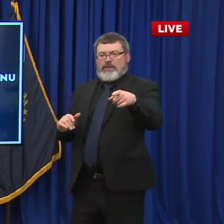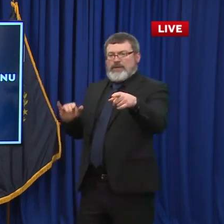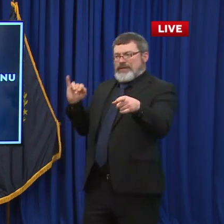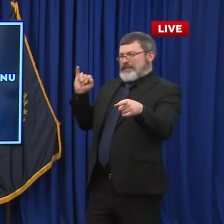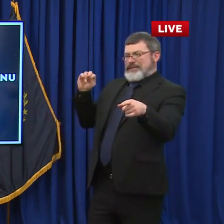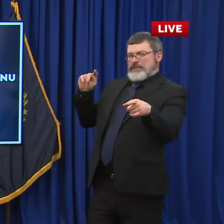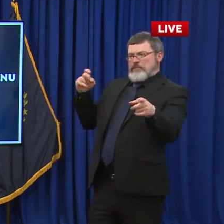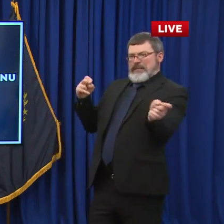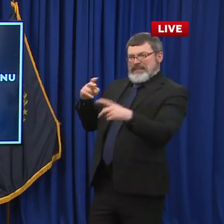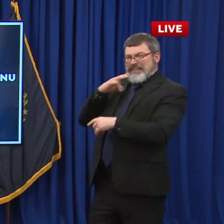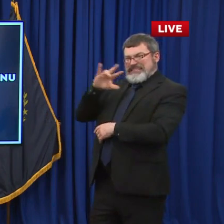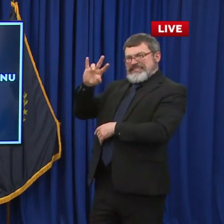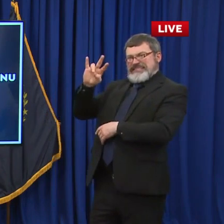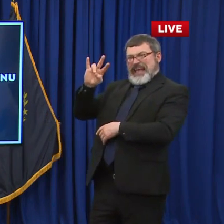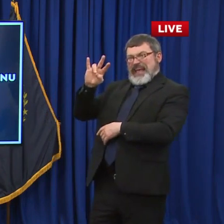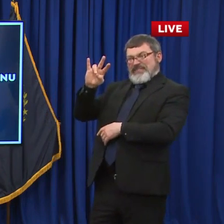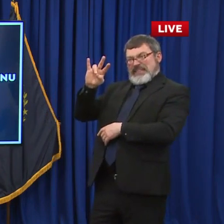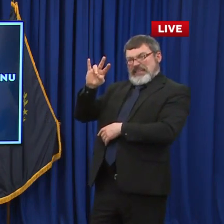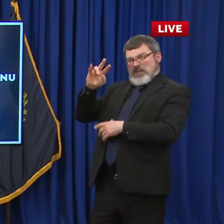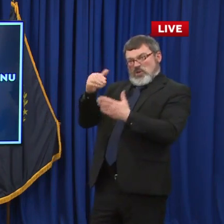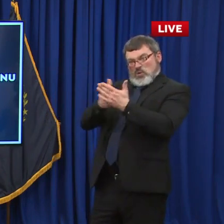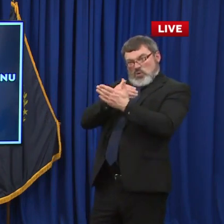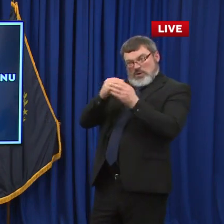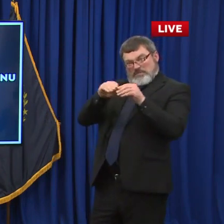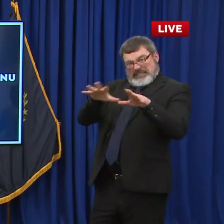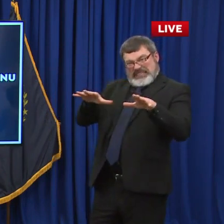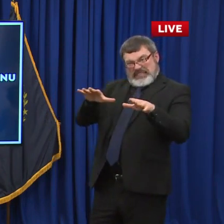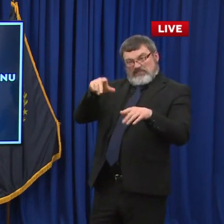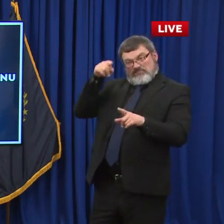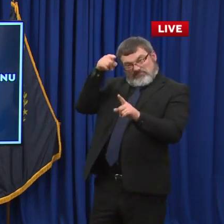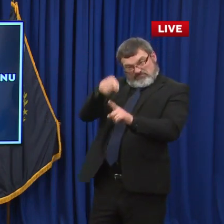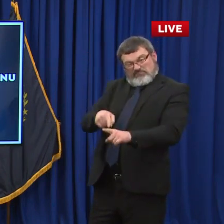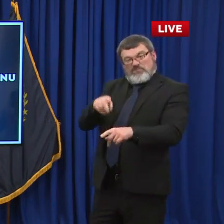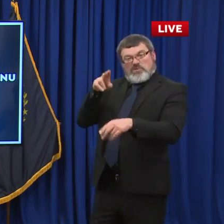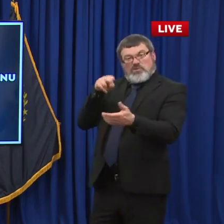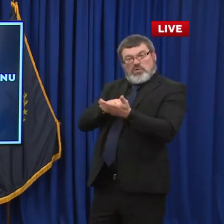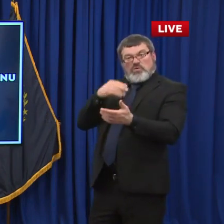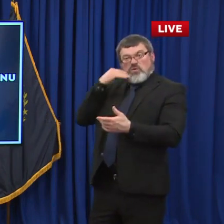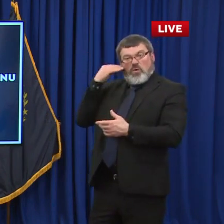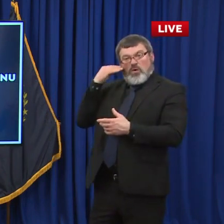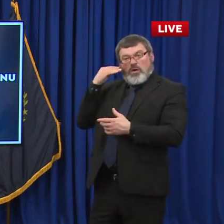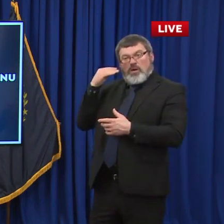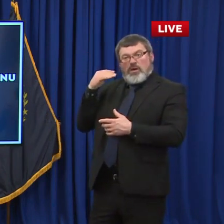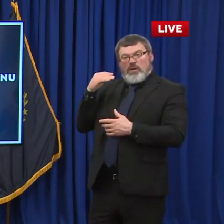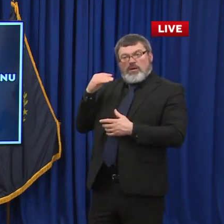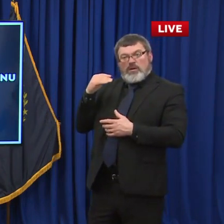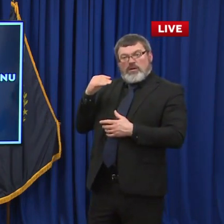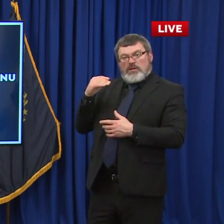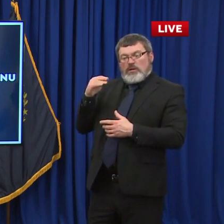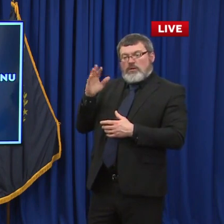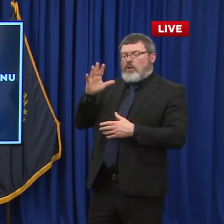I DON’T HAVE -- STAFF INFECTIONS. WE HAVE SEEN SEVEN DEATHS TODAY.